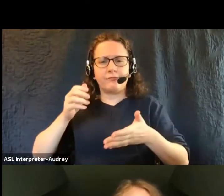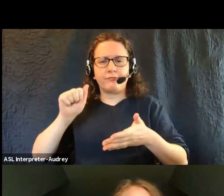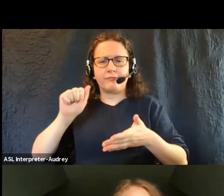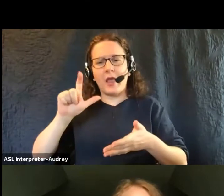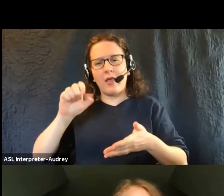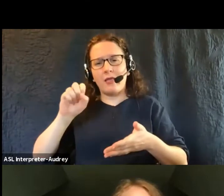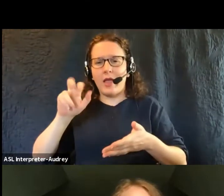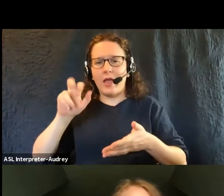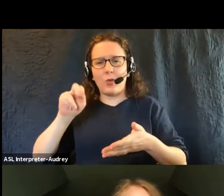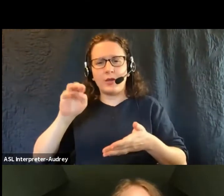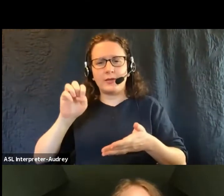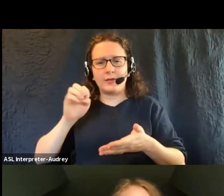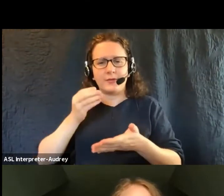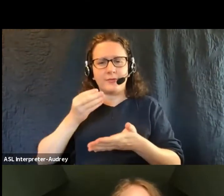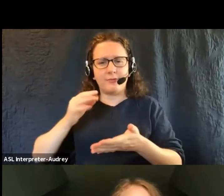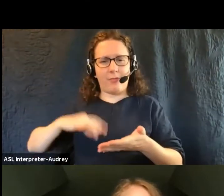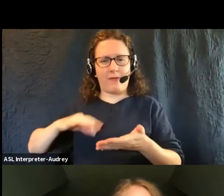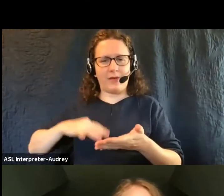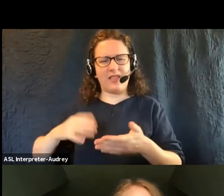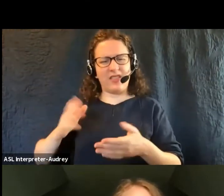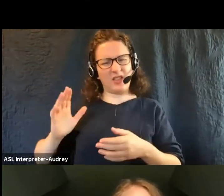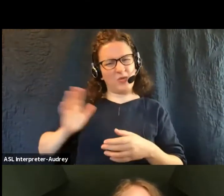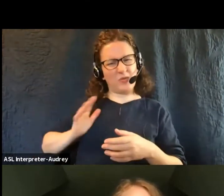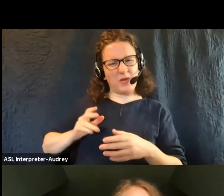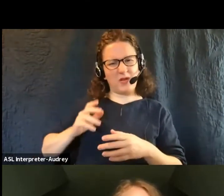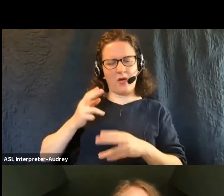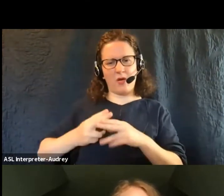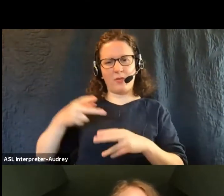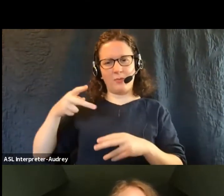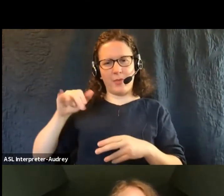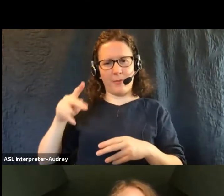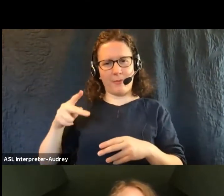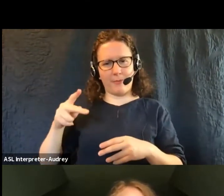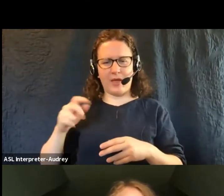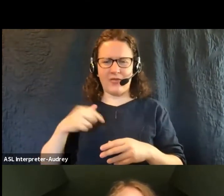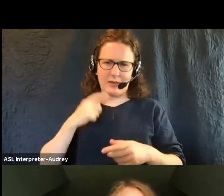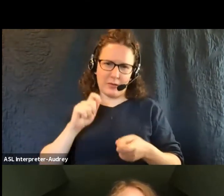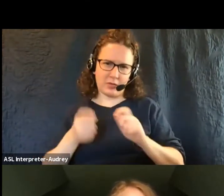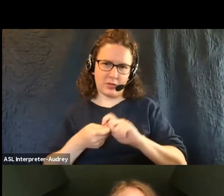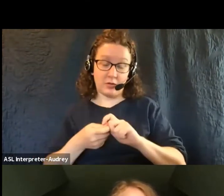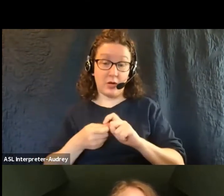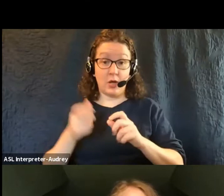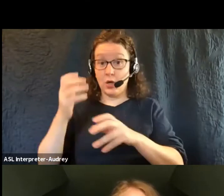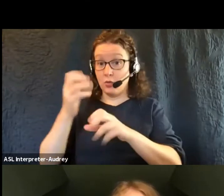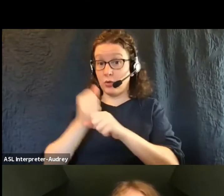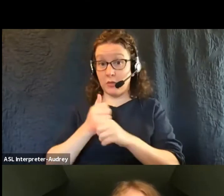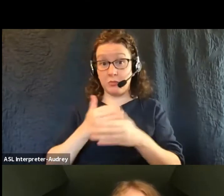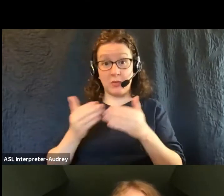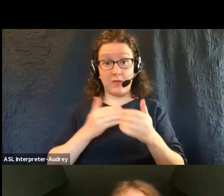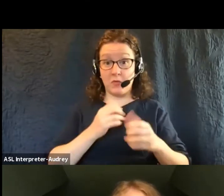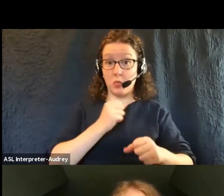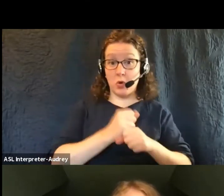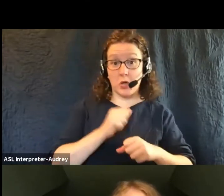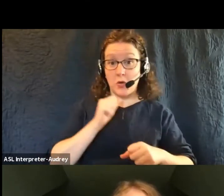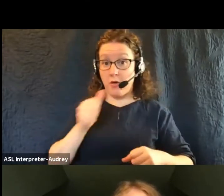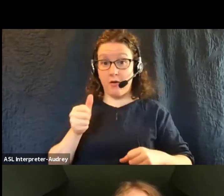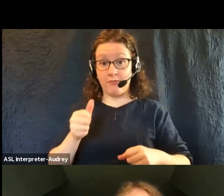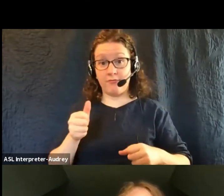PIP but I think they have changed it, that essentially you get, regardless of whether you are working or not, it's this idea that having a disability is